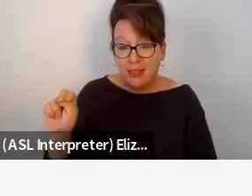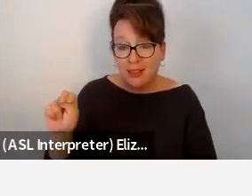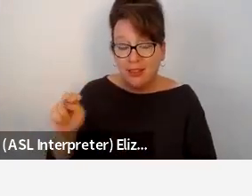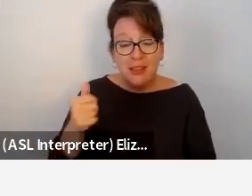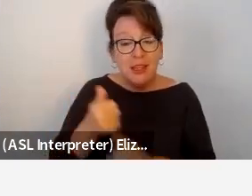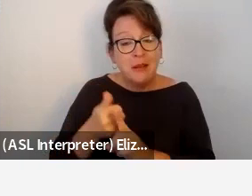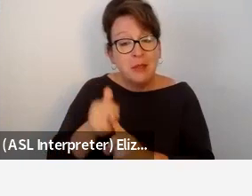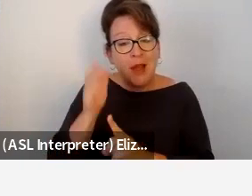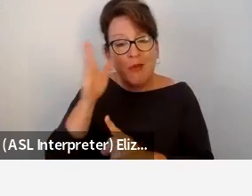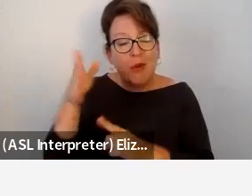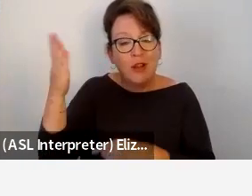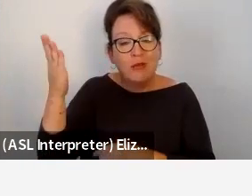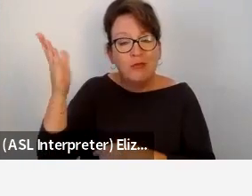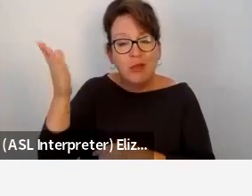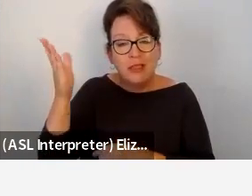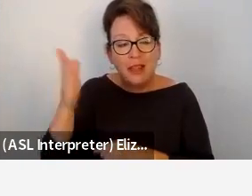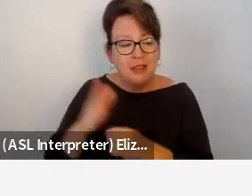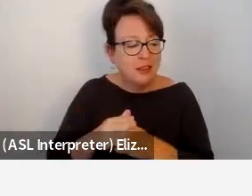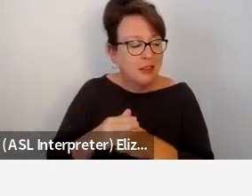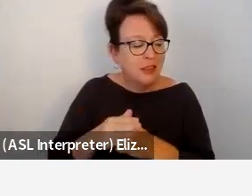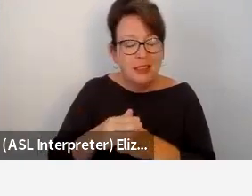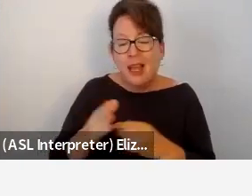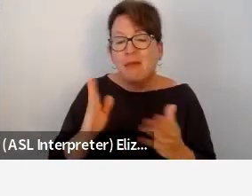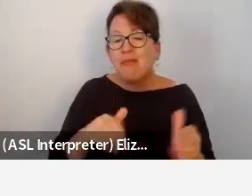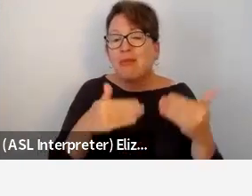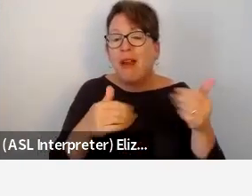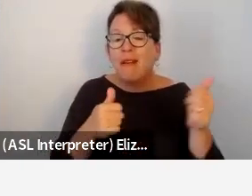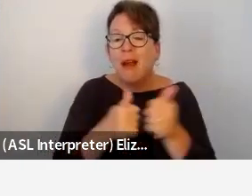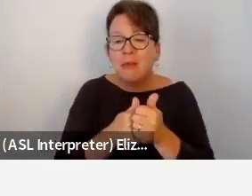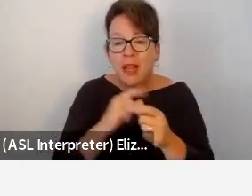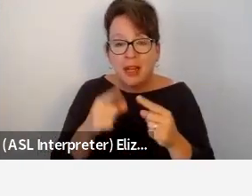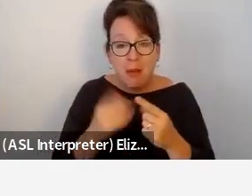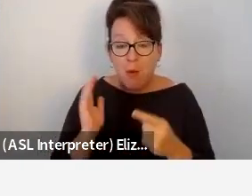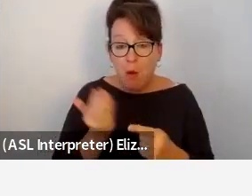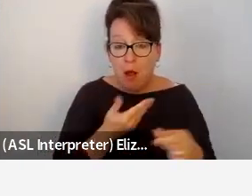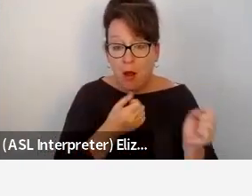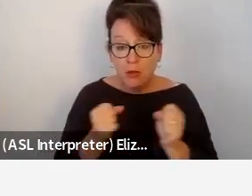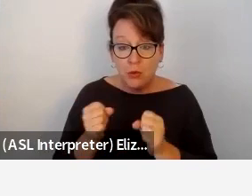be a key element of the upcoming Clean Ports Program. It's also an important criteria for